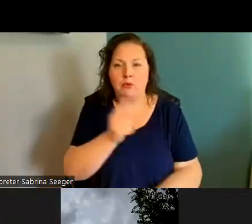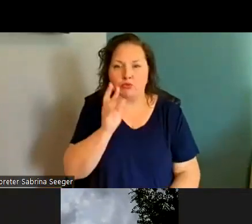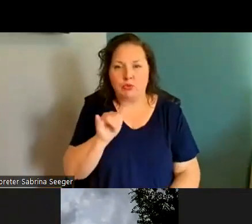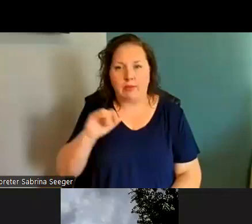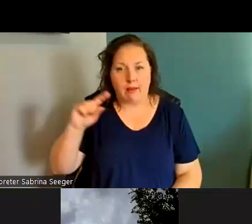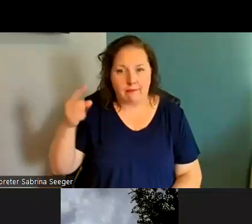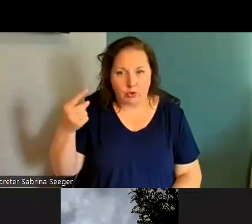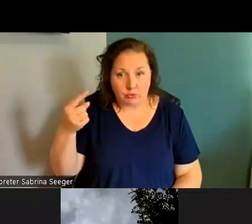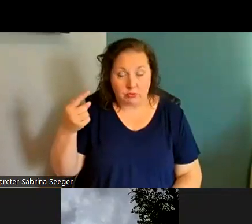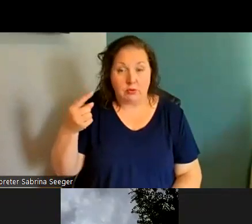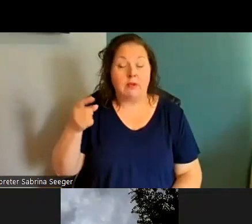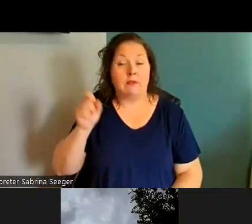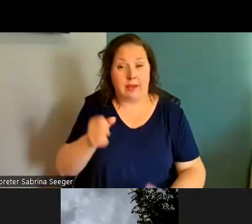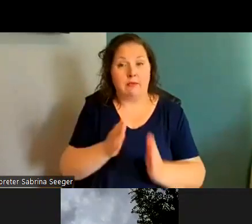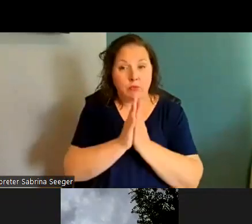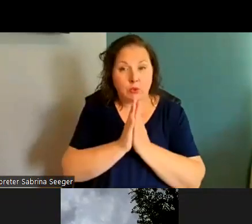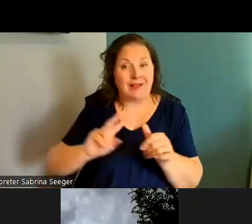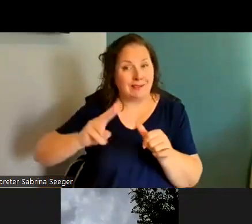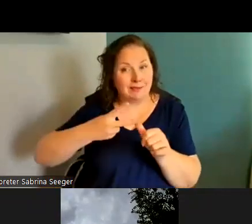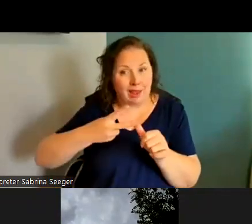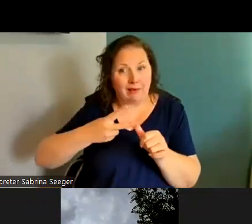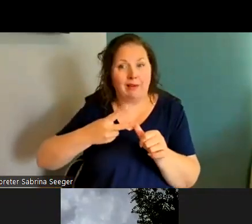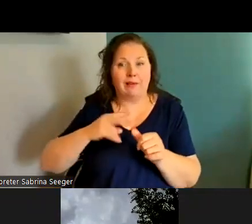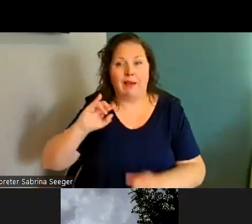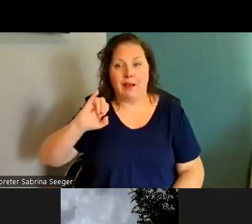can they request another special education evaluation?